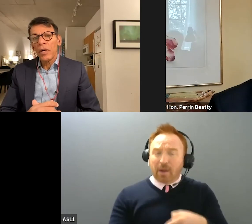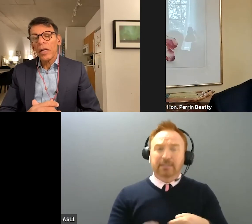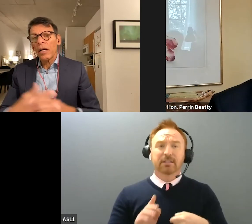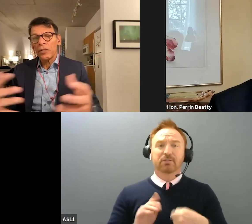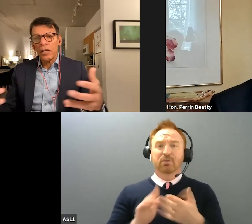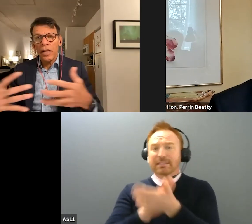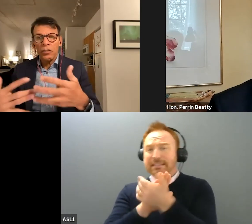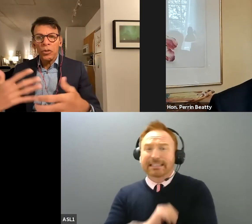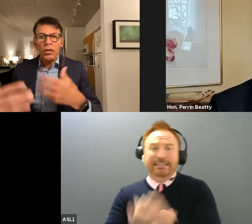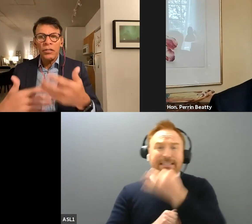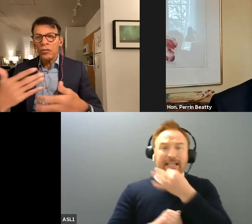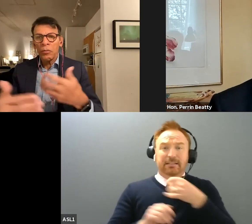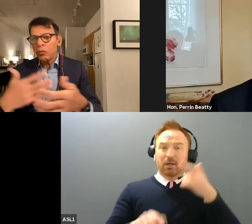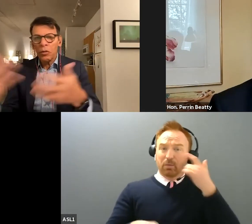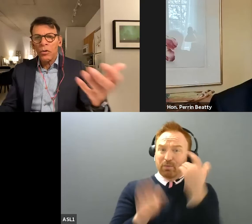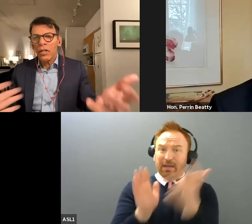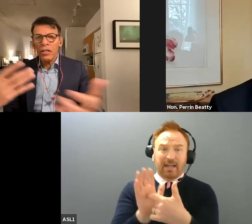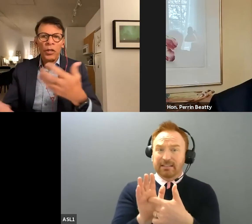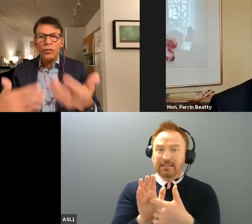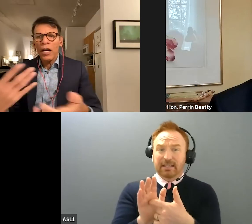recognizing again that we we're trying to compete with the world. So how we attract